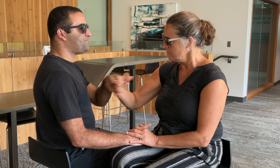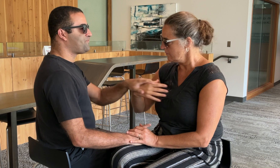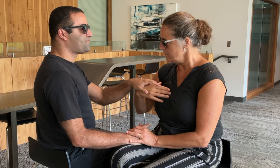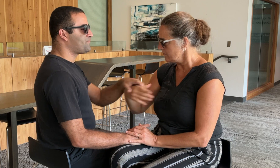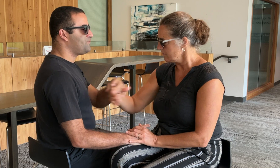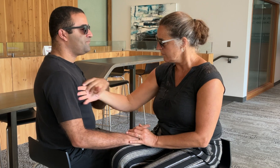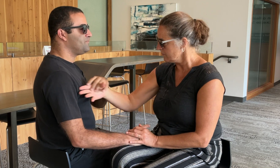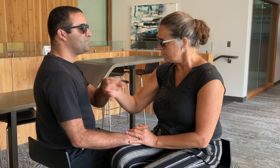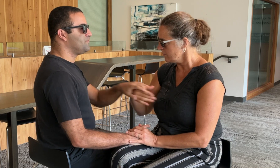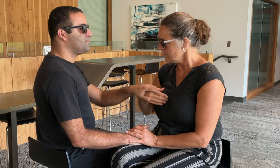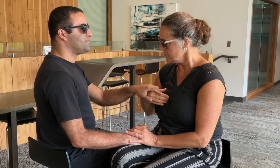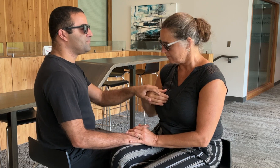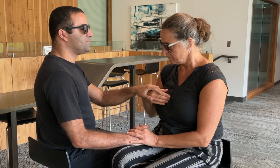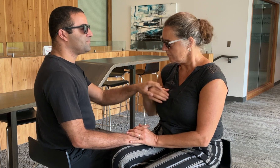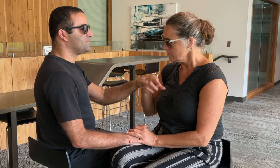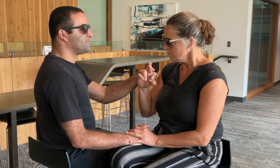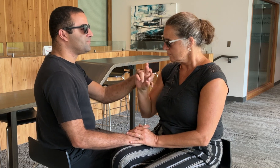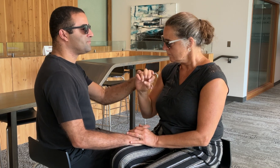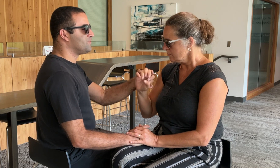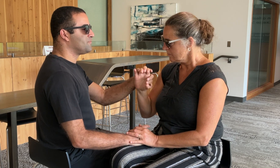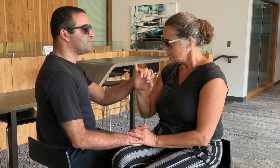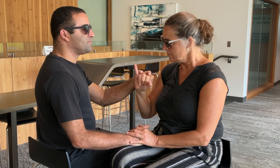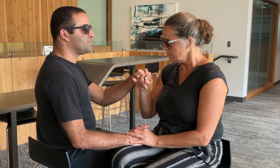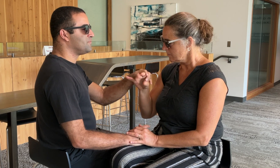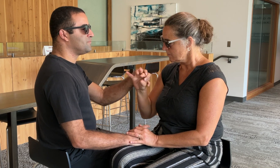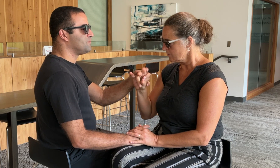and principle three, Protactile perspectives.